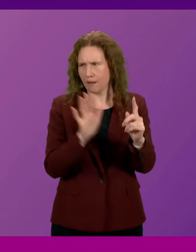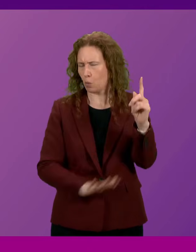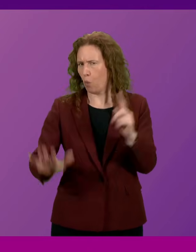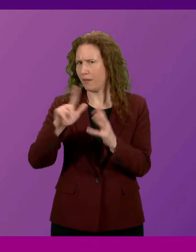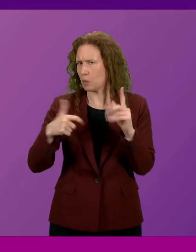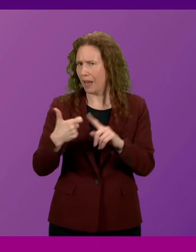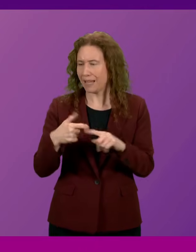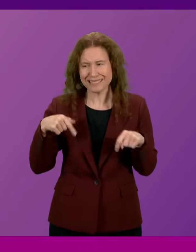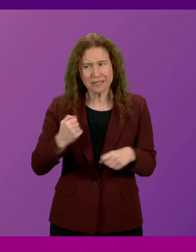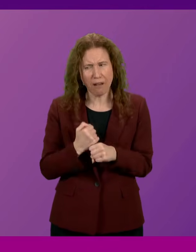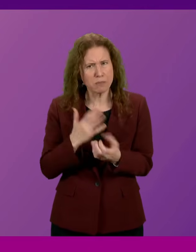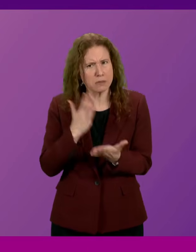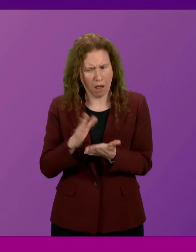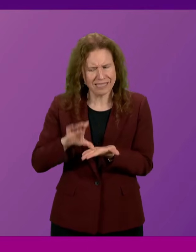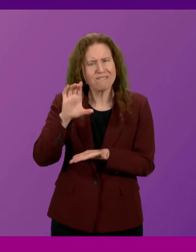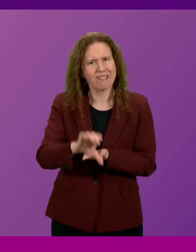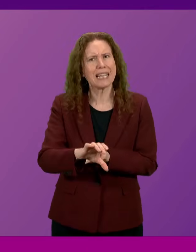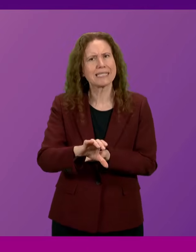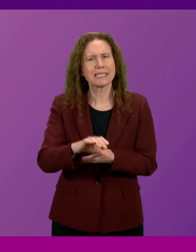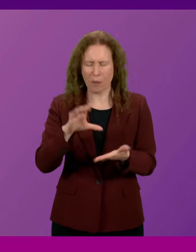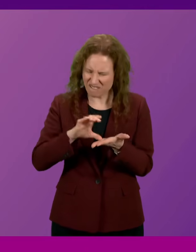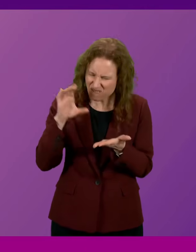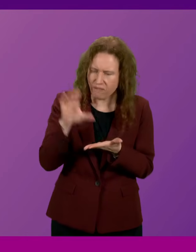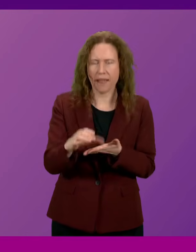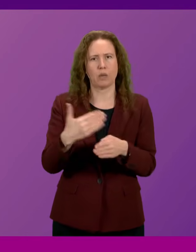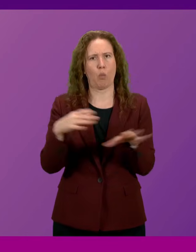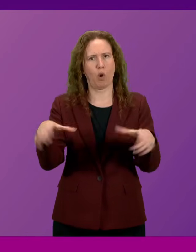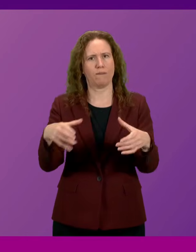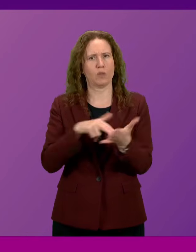This Government is prepared to invest in the workforce of our national health service because